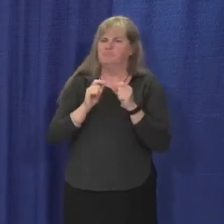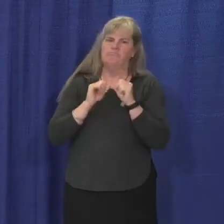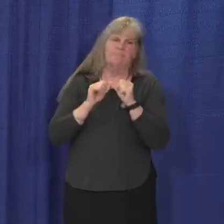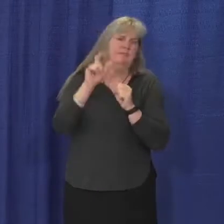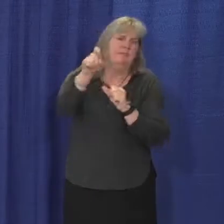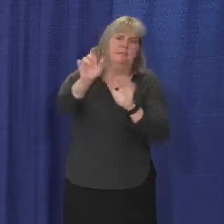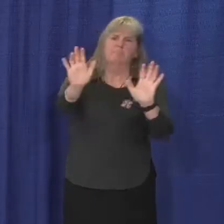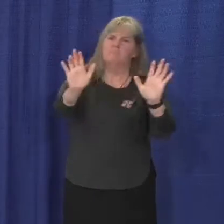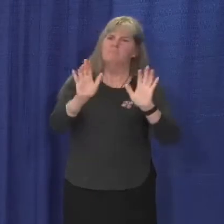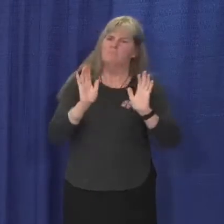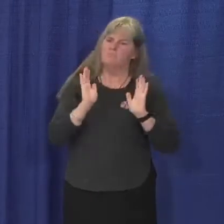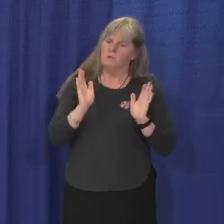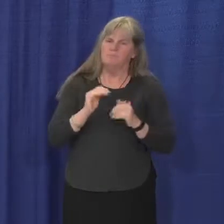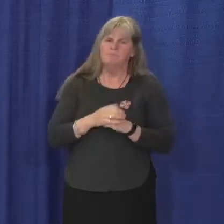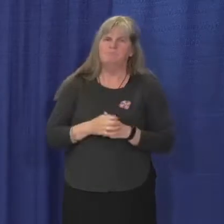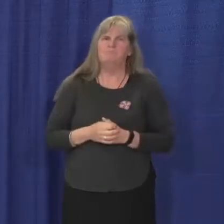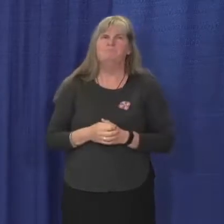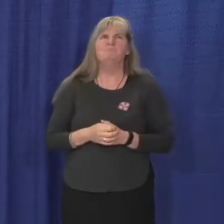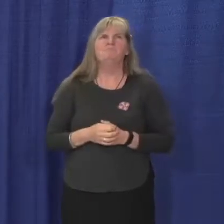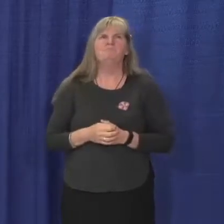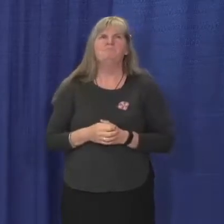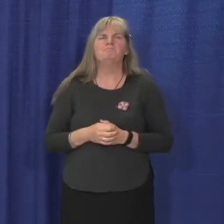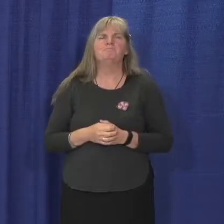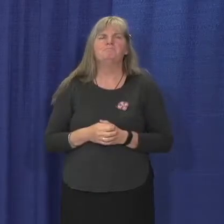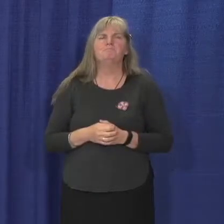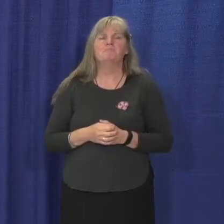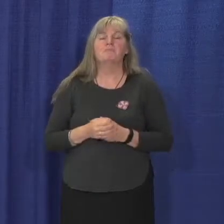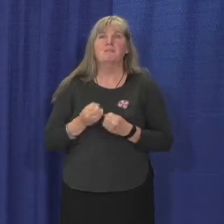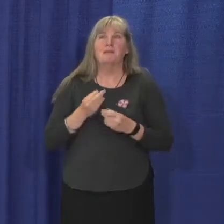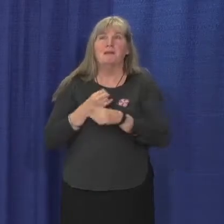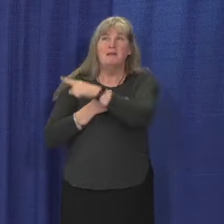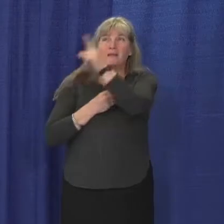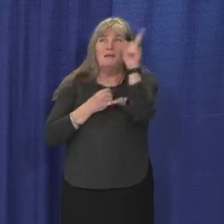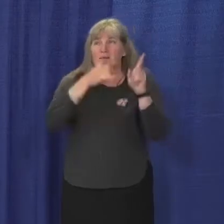they are needed to support Yukoners.